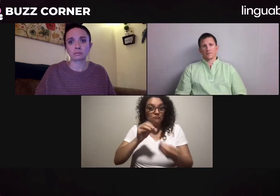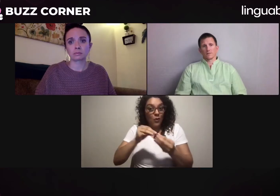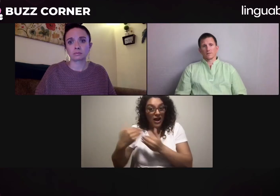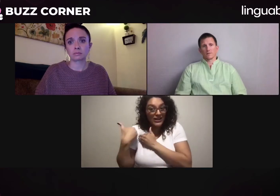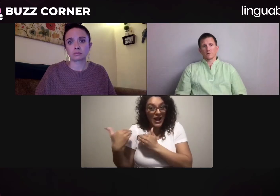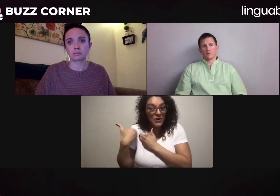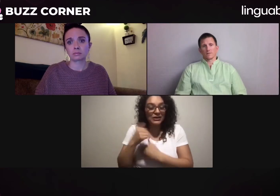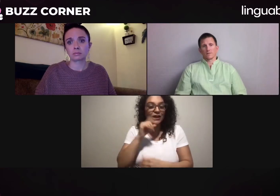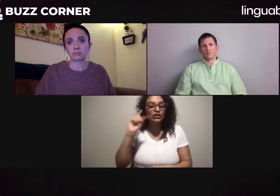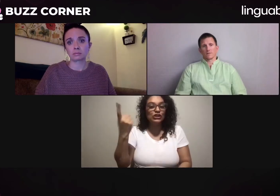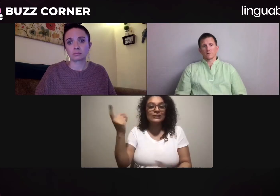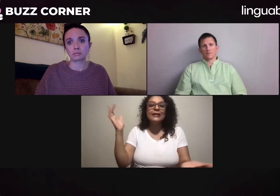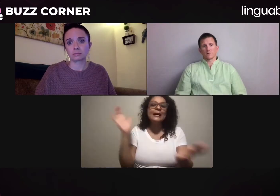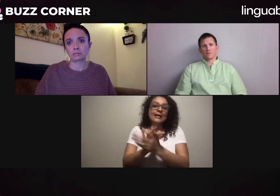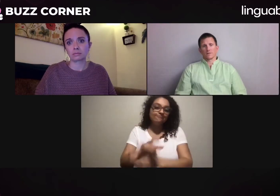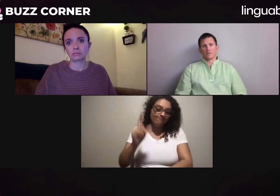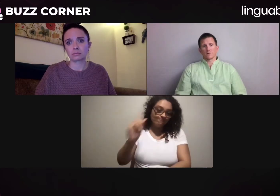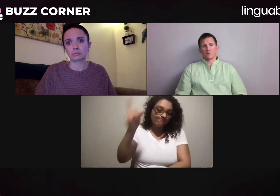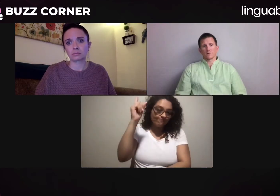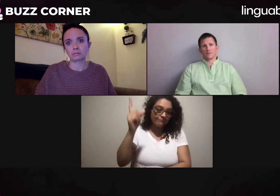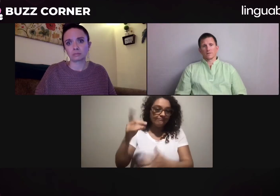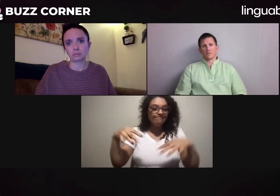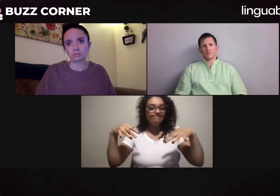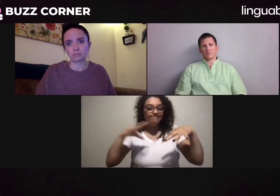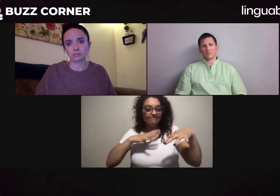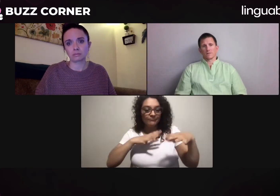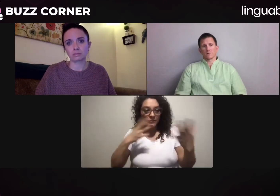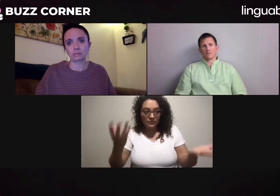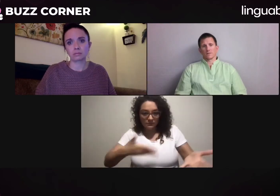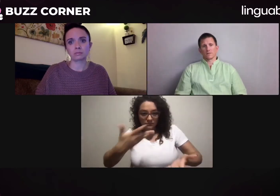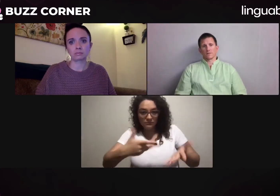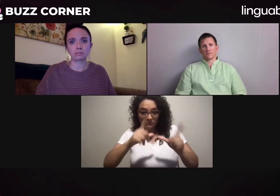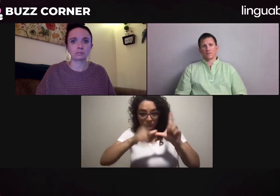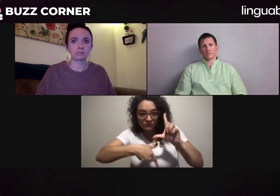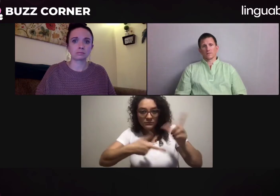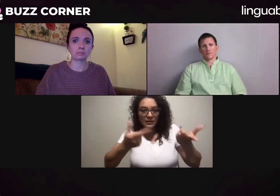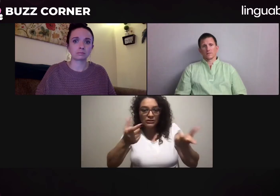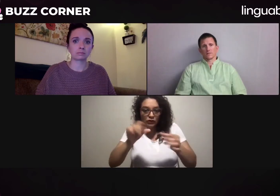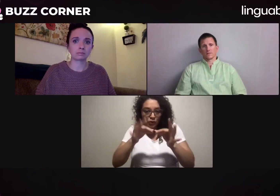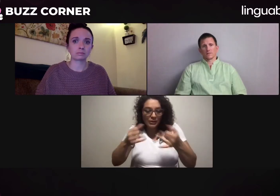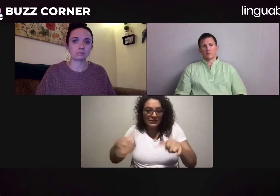and to really instill some accountability on these interpreting practitioners. Right.